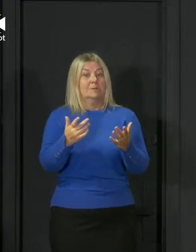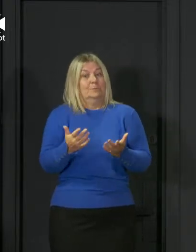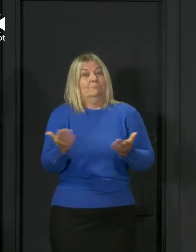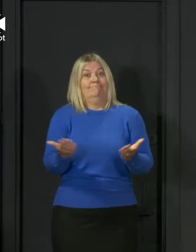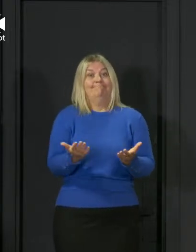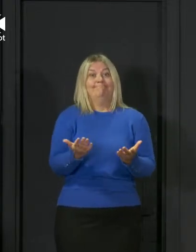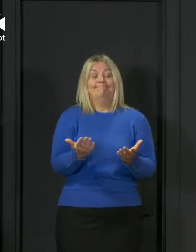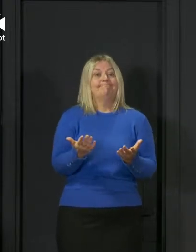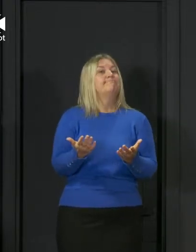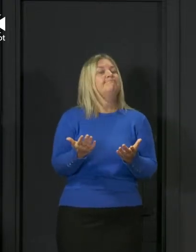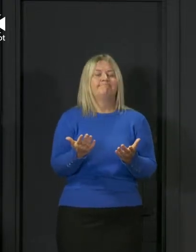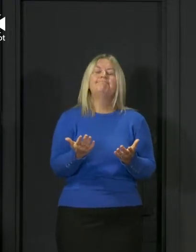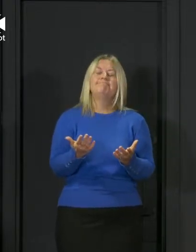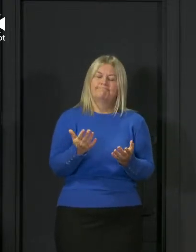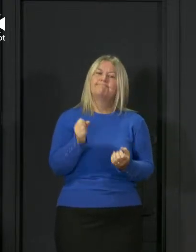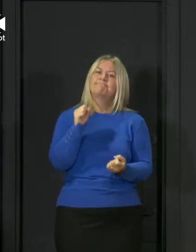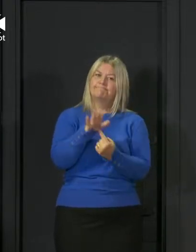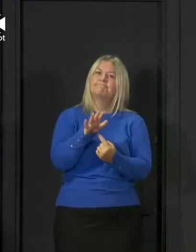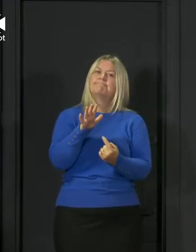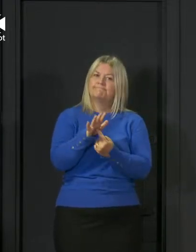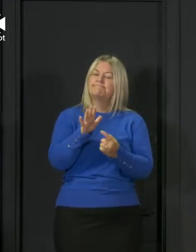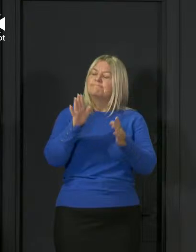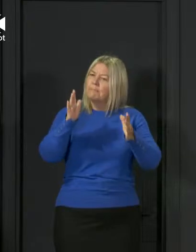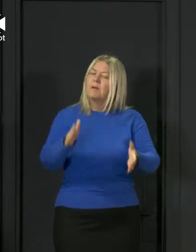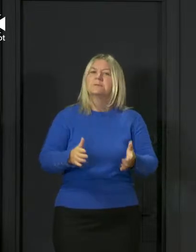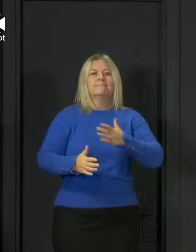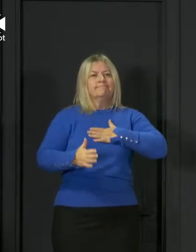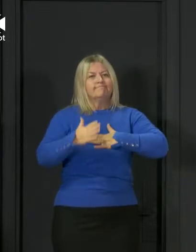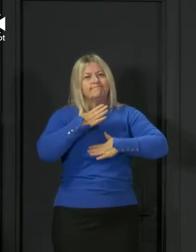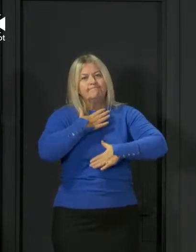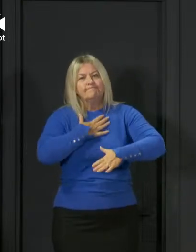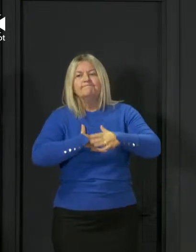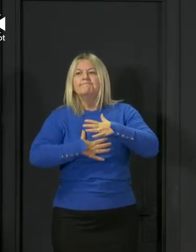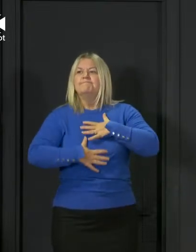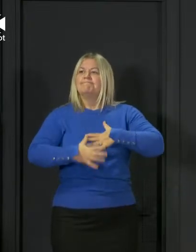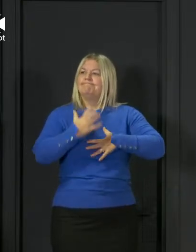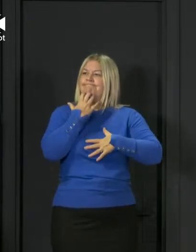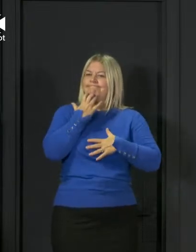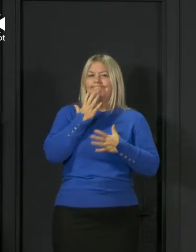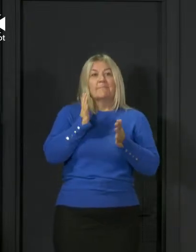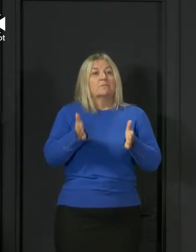it is more essential than it has been possibly at any time since before we went into lockdown